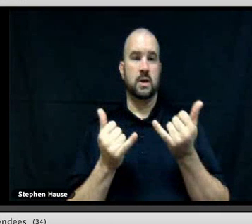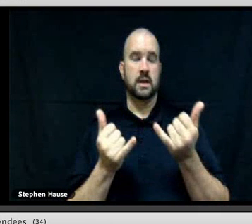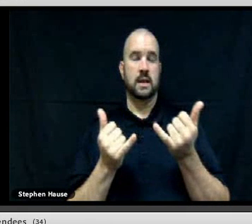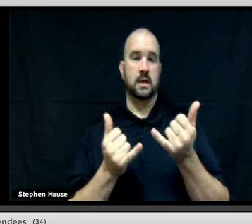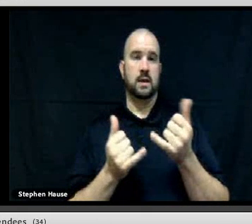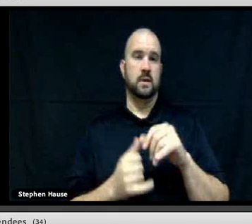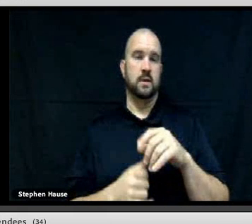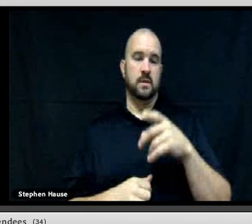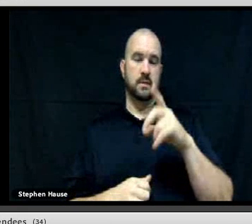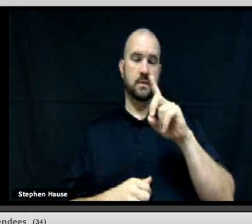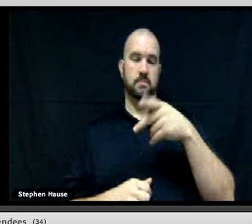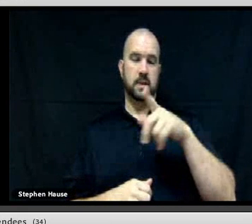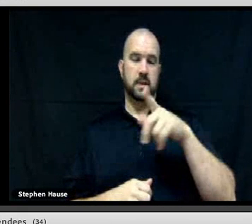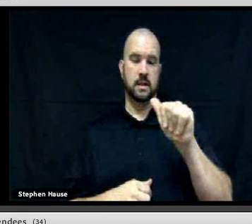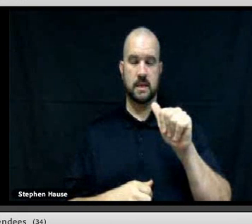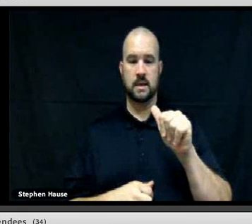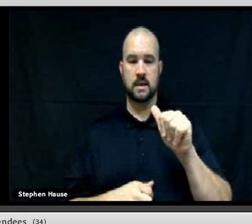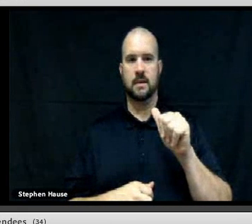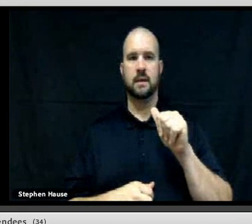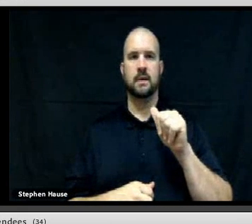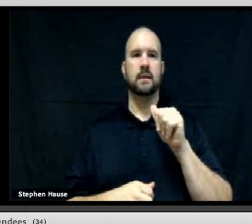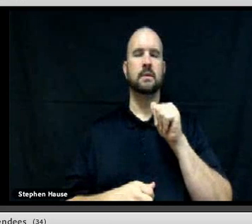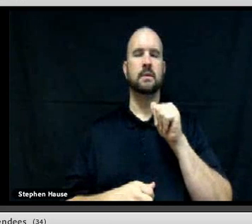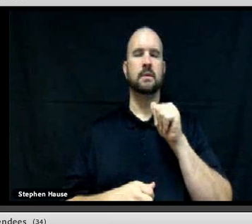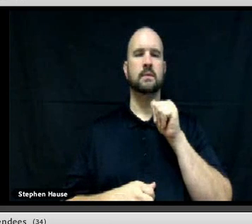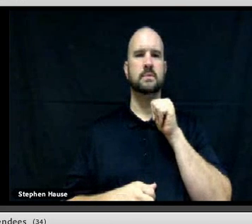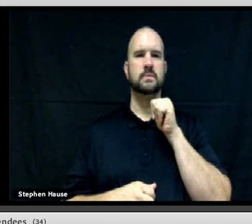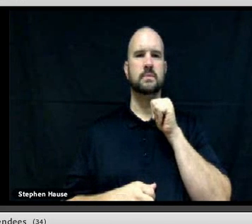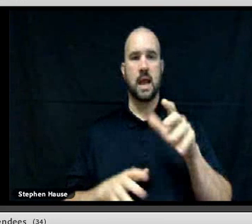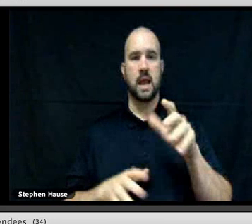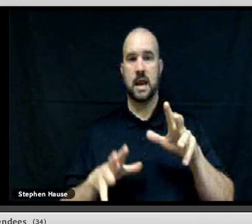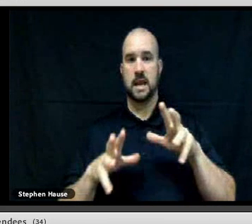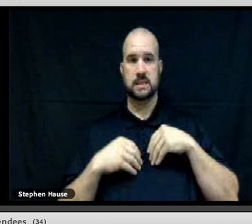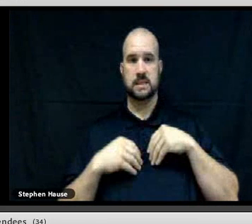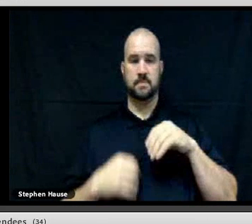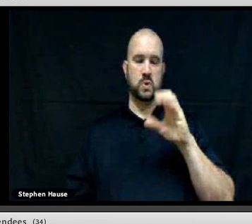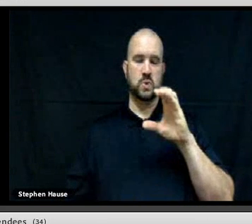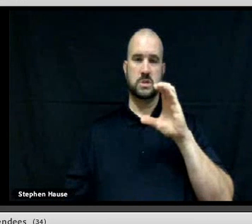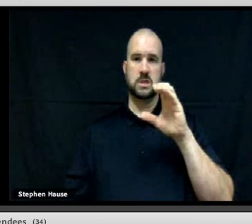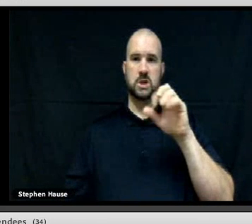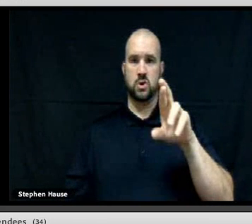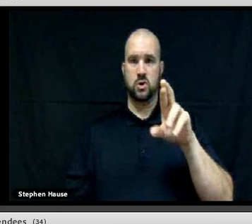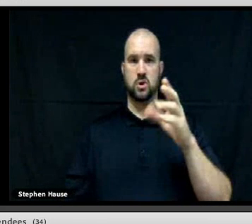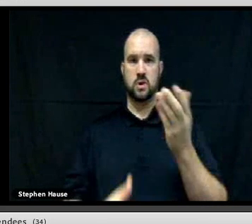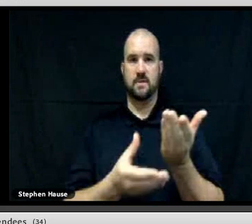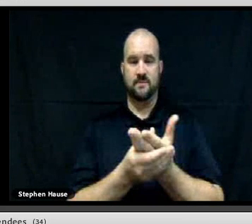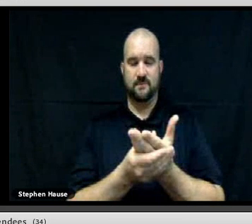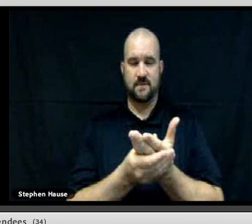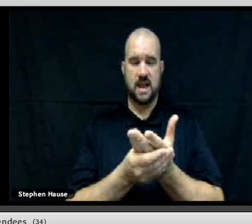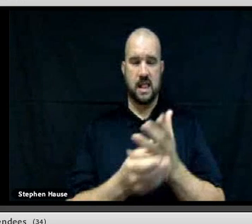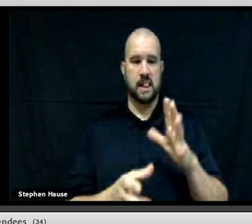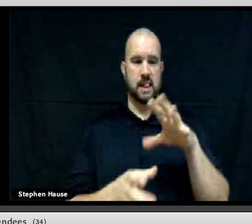they don't take the OCR file and include that, so a user's not going to be able to search the full-text of an object.